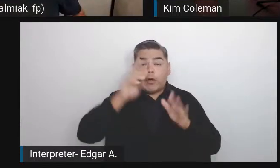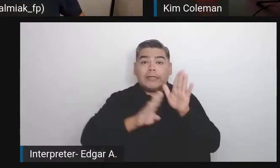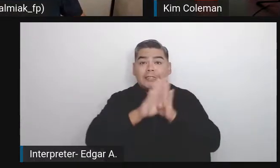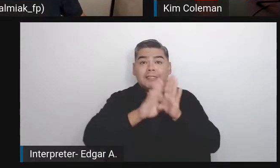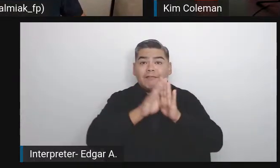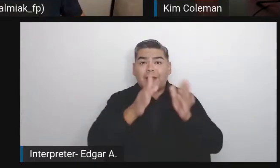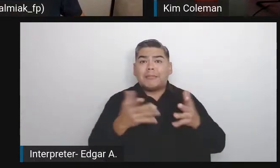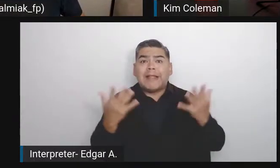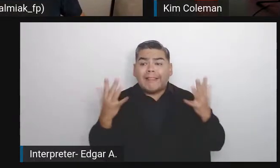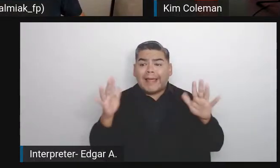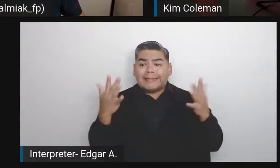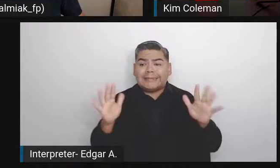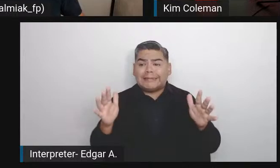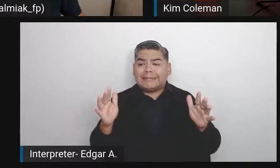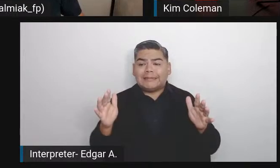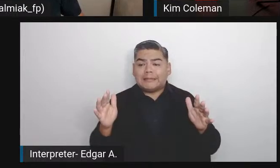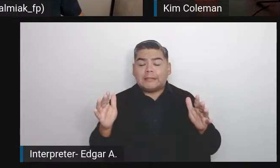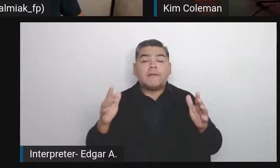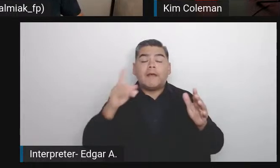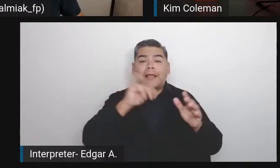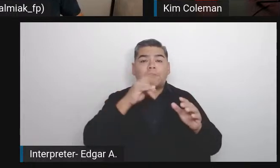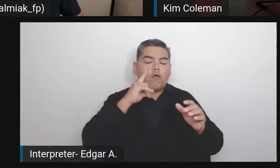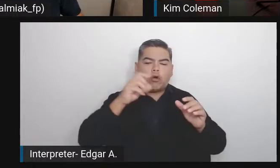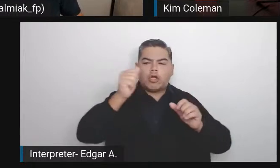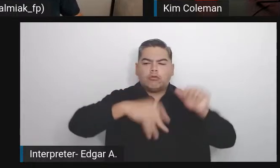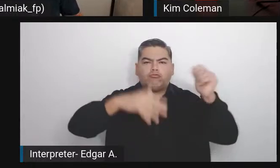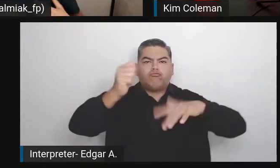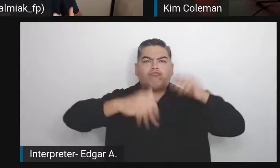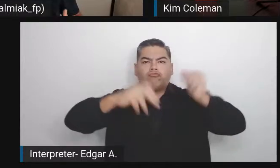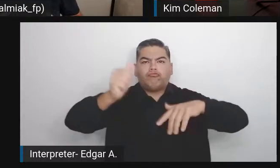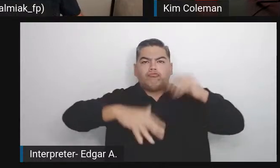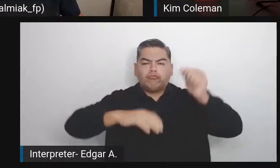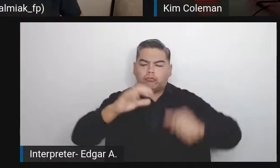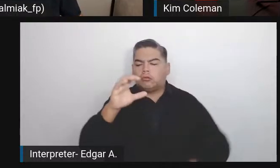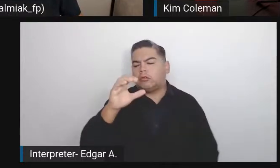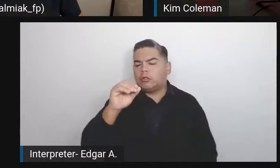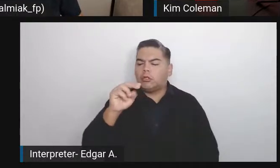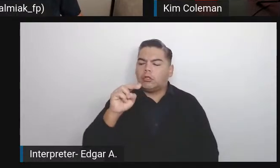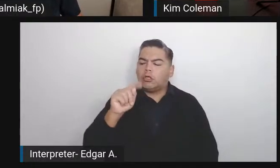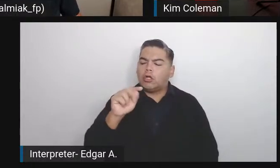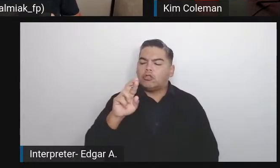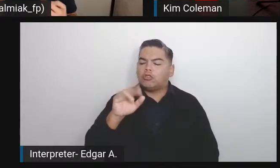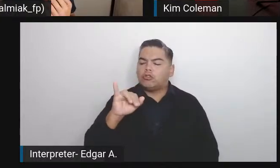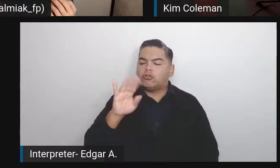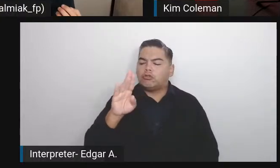problems was that contributor day is not for developers. It is for everyone. You can be a designer provide a long list of